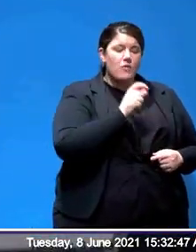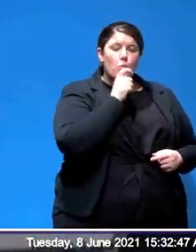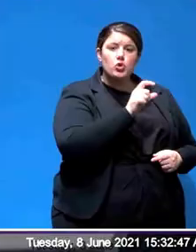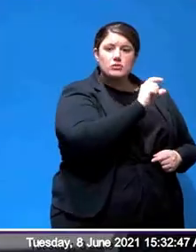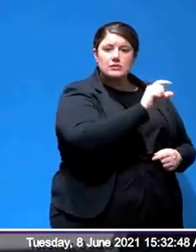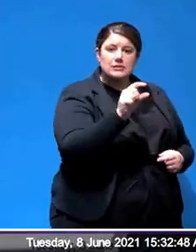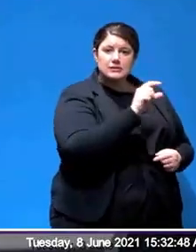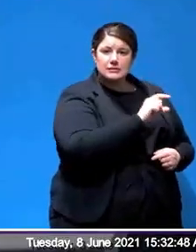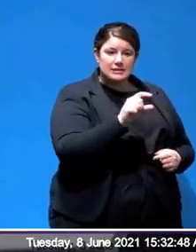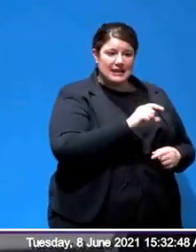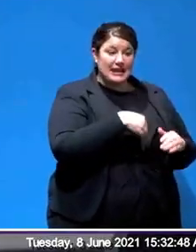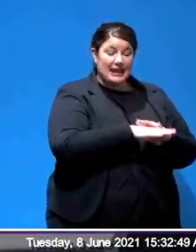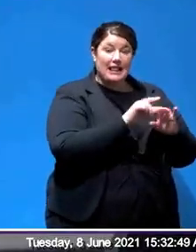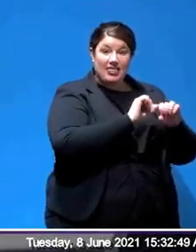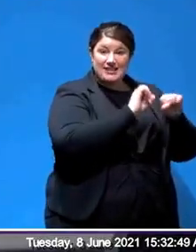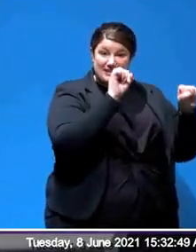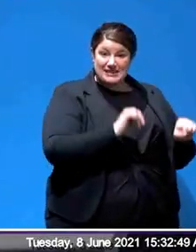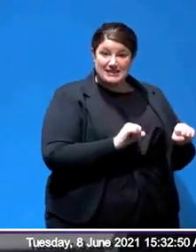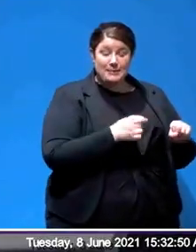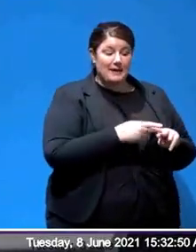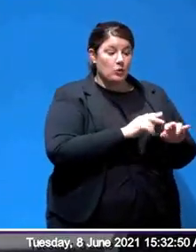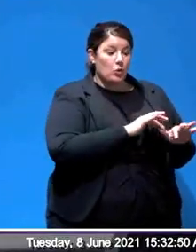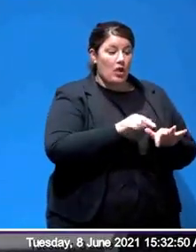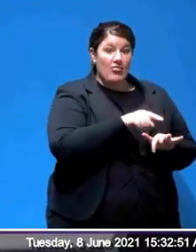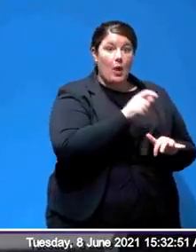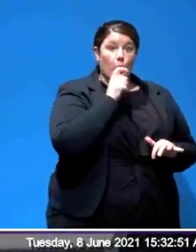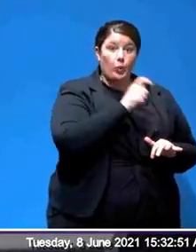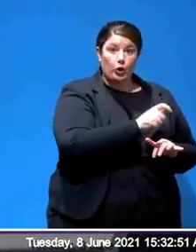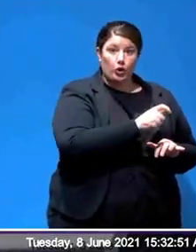triggers an escalation as well.